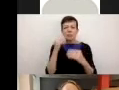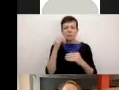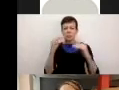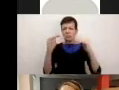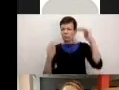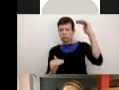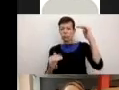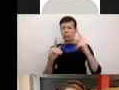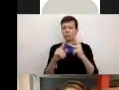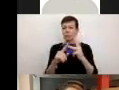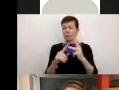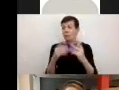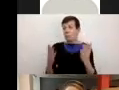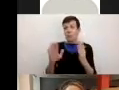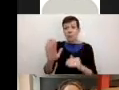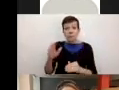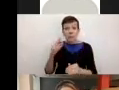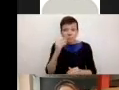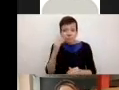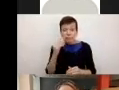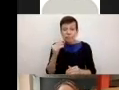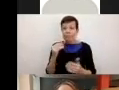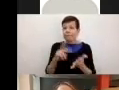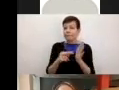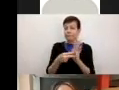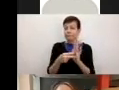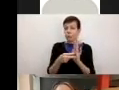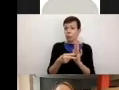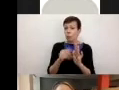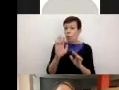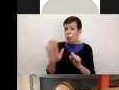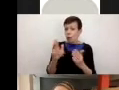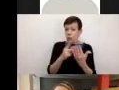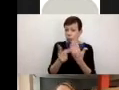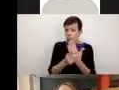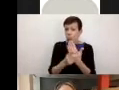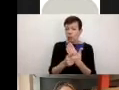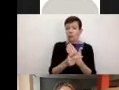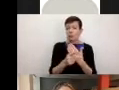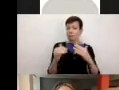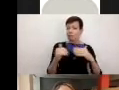whether through their lived experiences or their mandates, such as our programs for Indigenous artists and organizations.